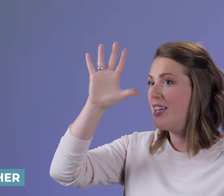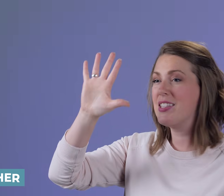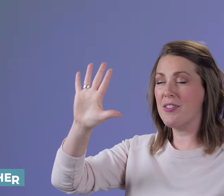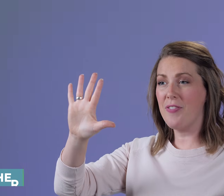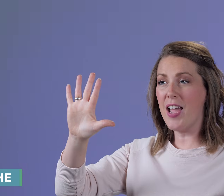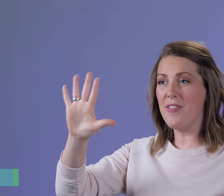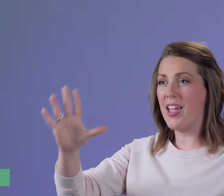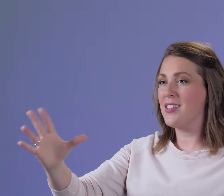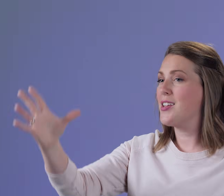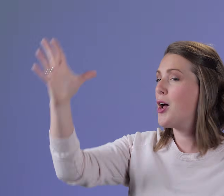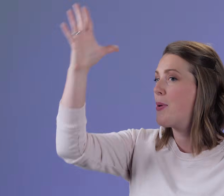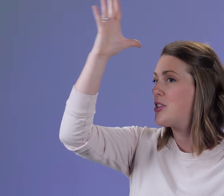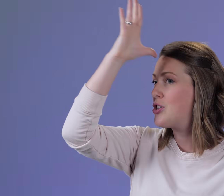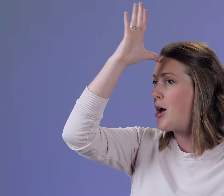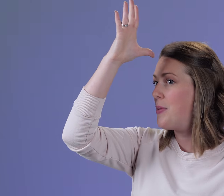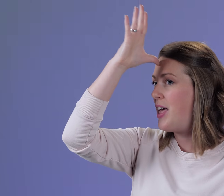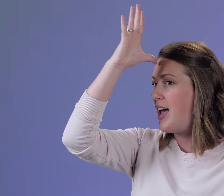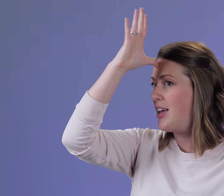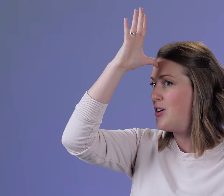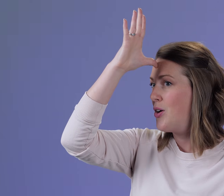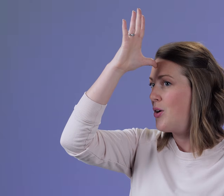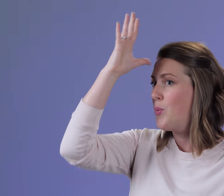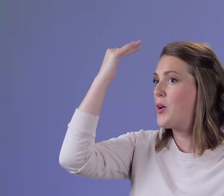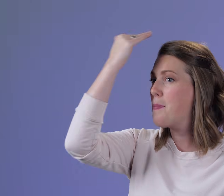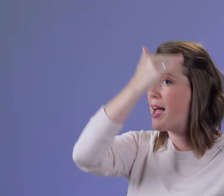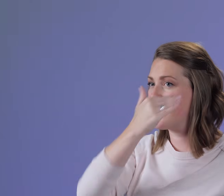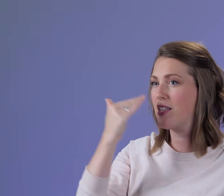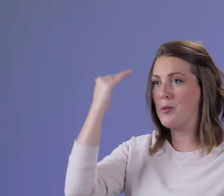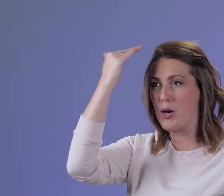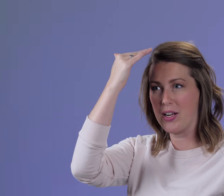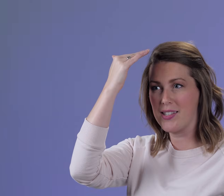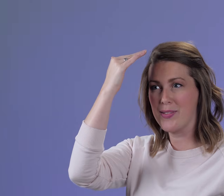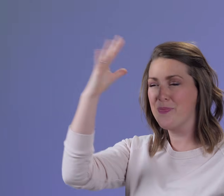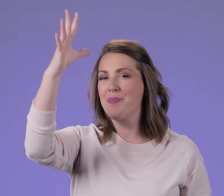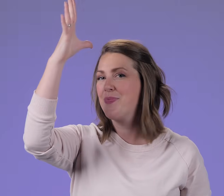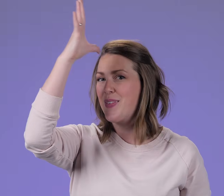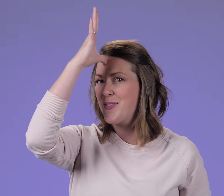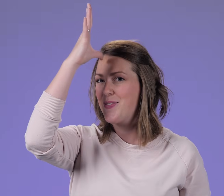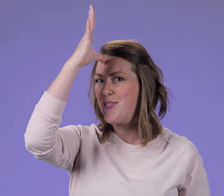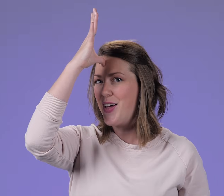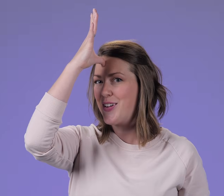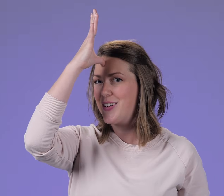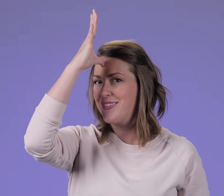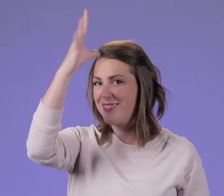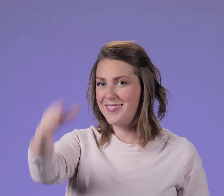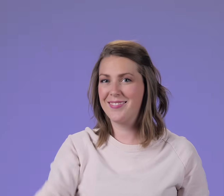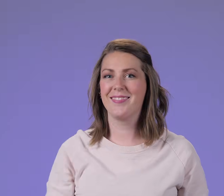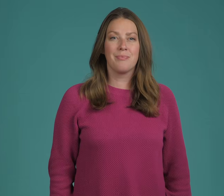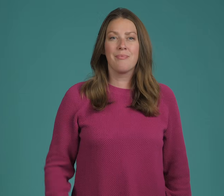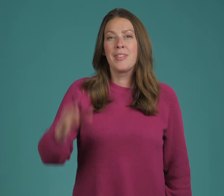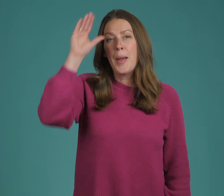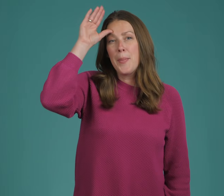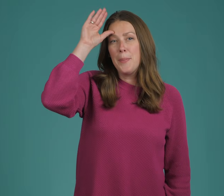It's the five hand, but the top of the head where the masculine part is. Father.